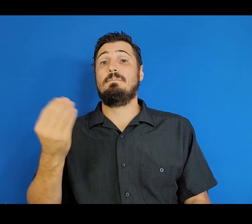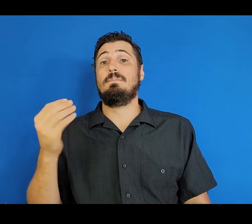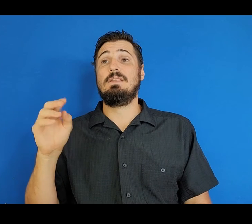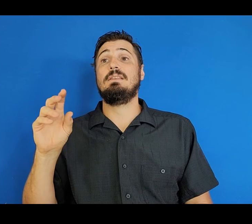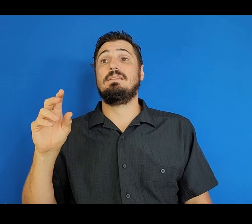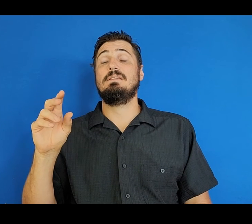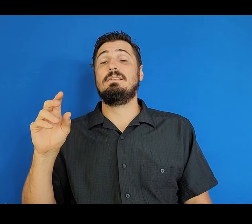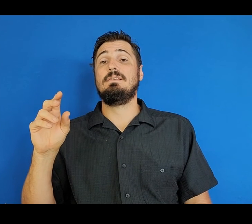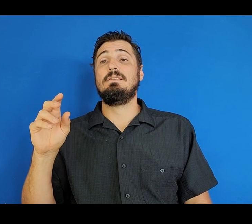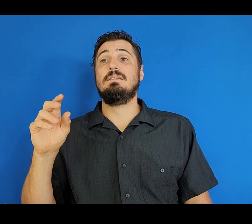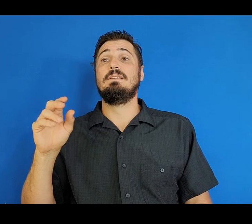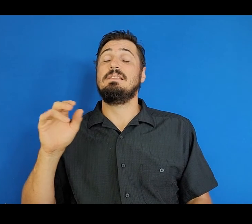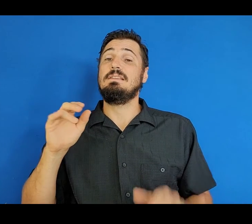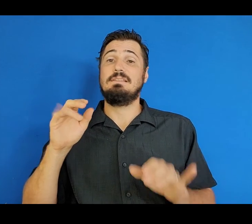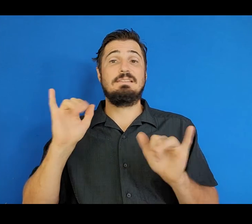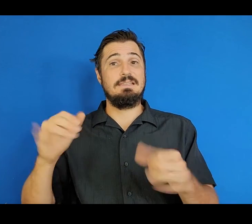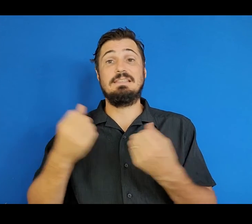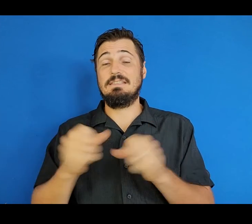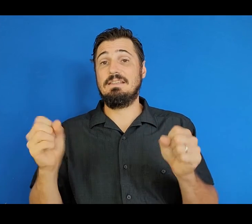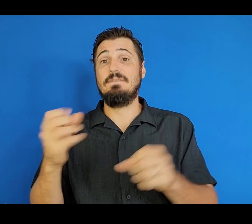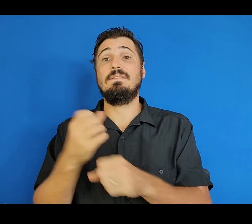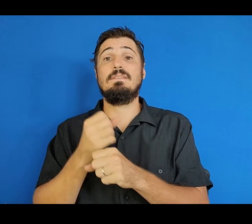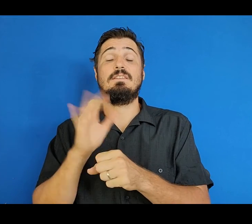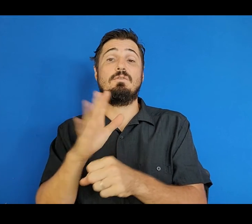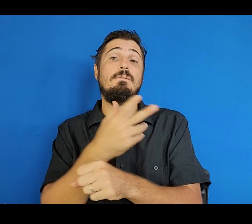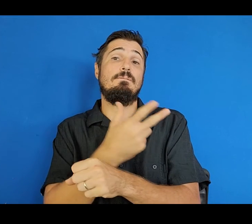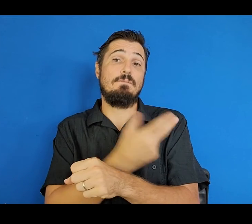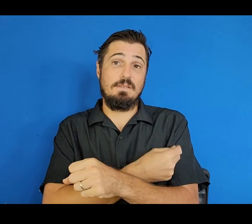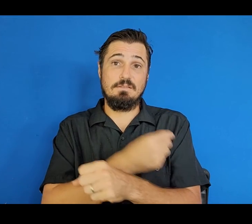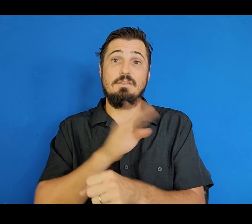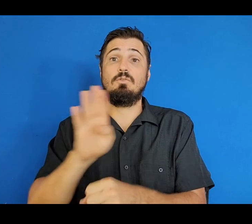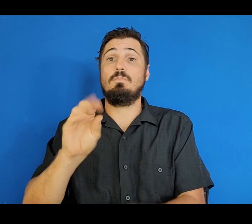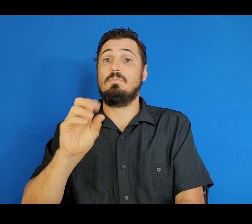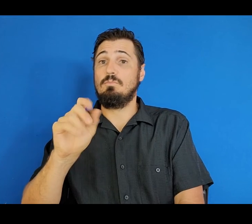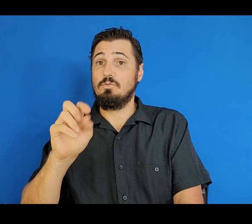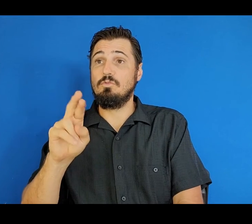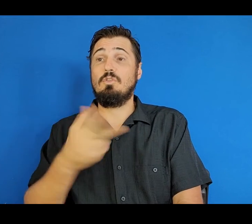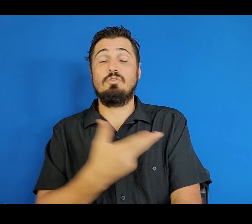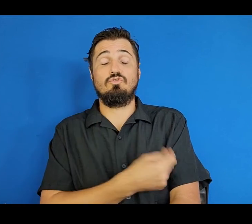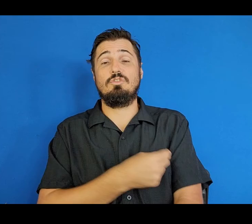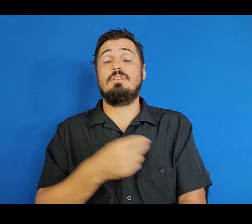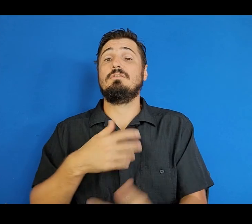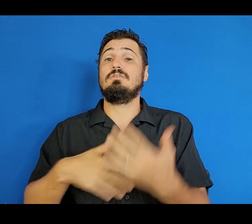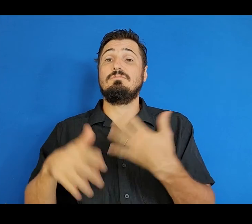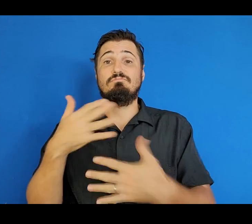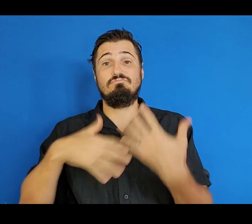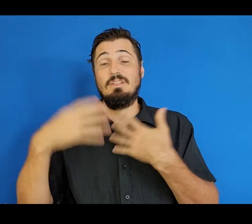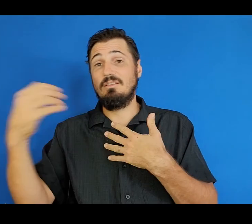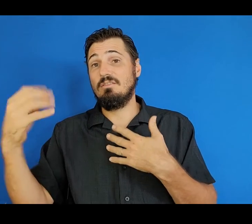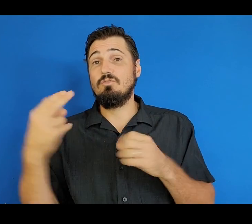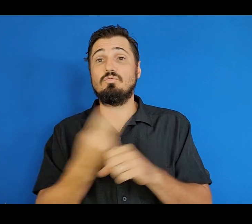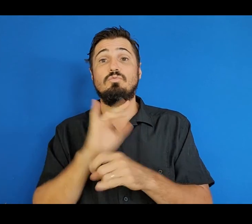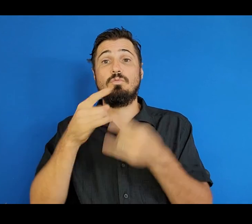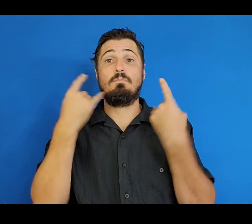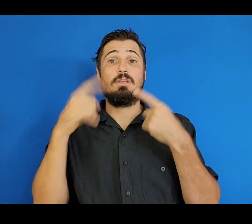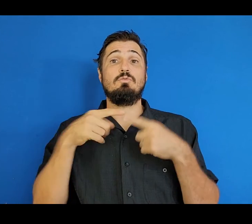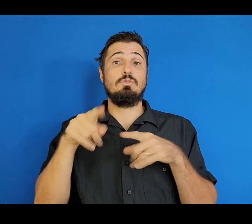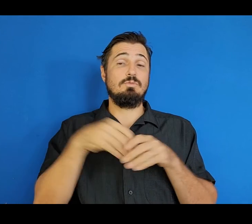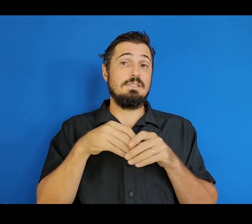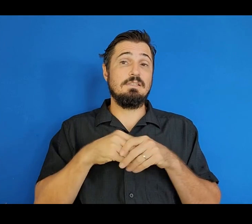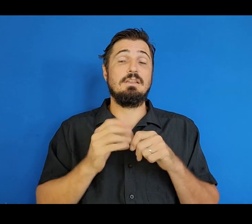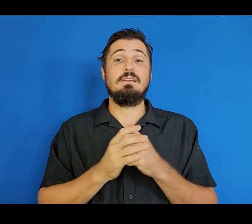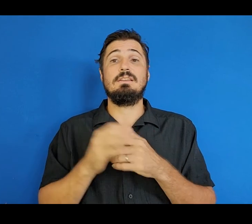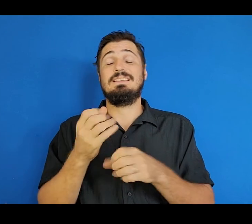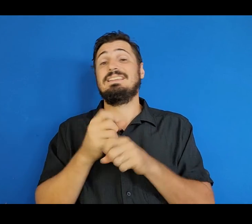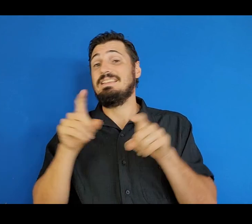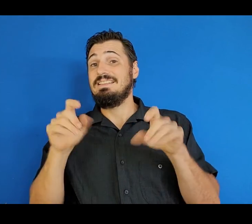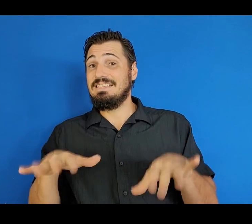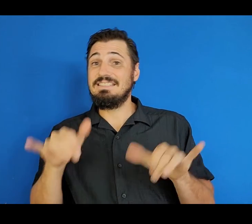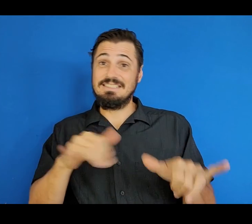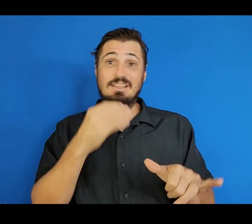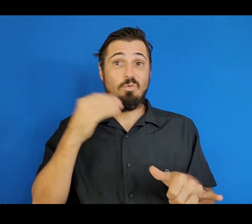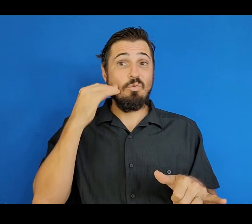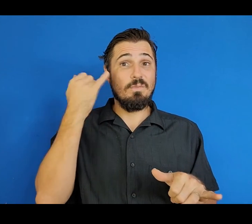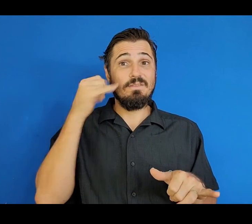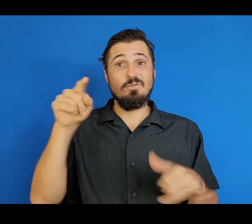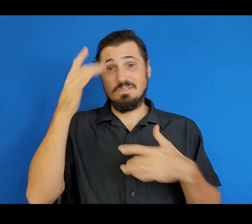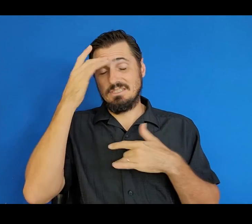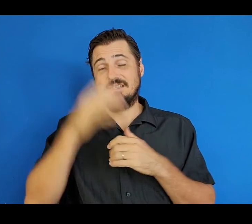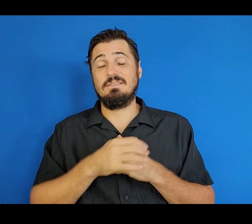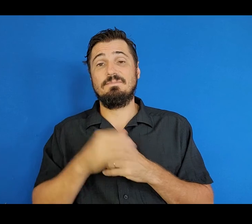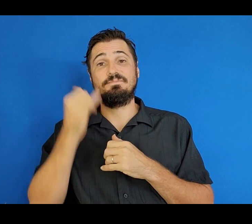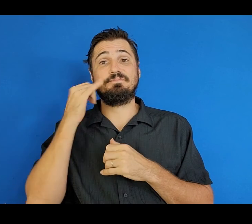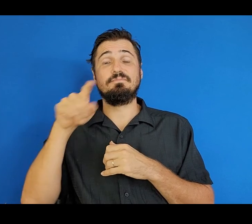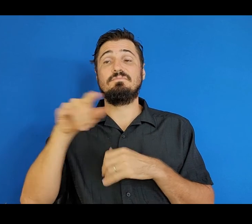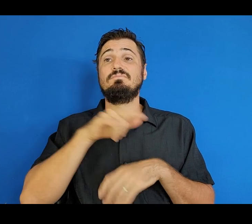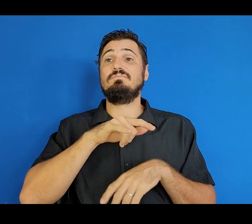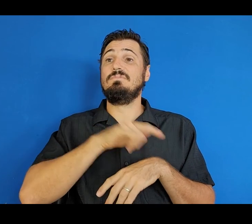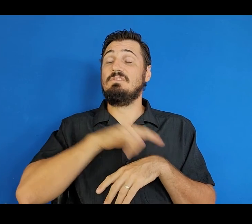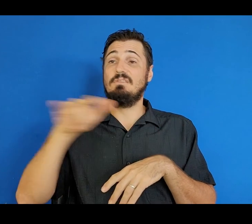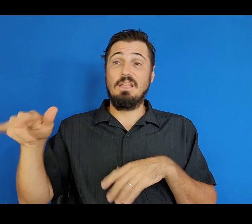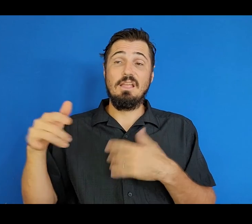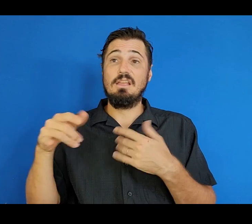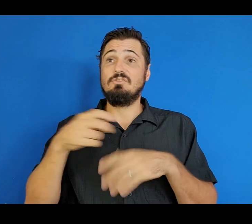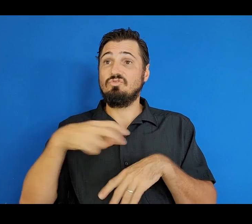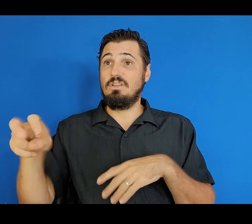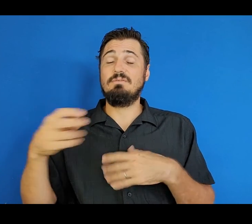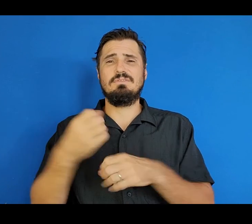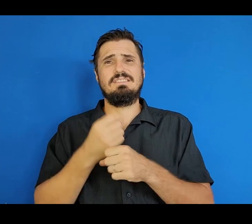Stay safe by getting vaccinated and getting your booster, gathering outdoors, wearing your mask when indoors, getting tested, and staying home when sick. If you travel, please get a free test 3 to